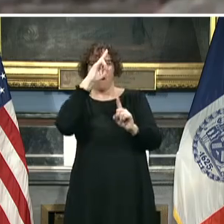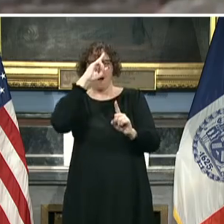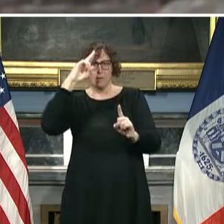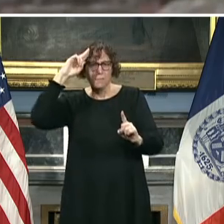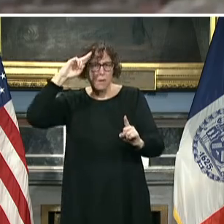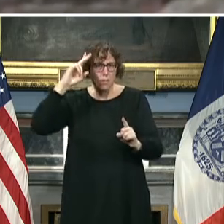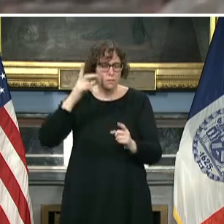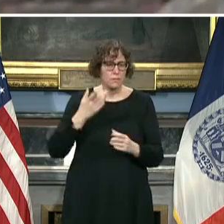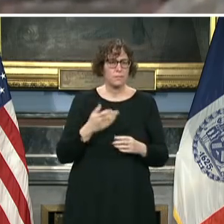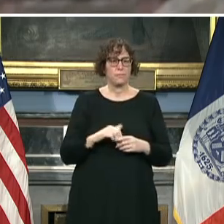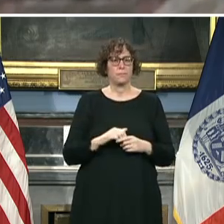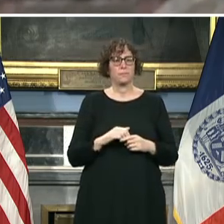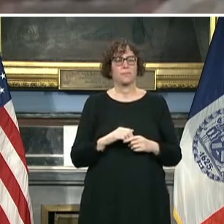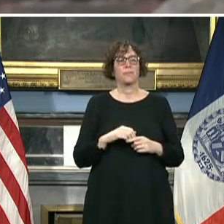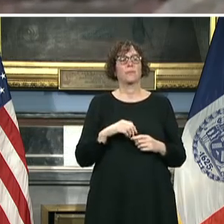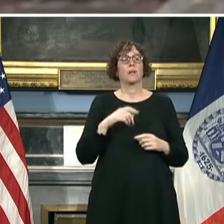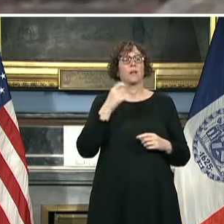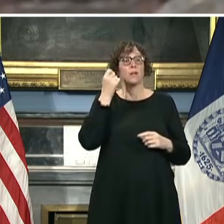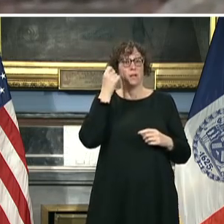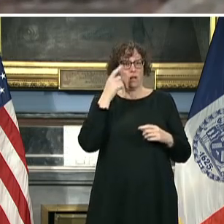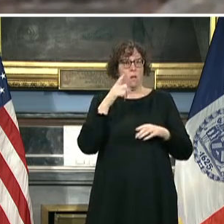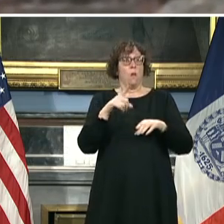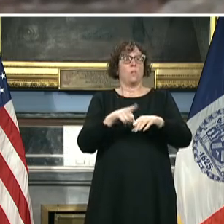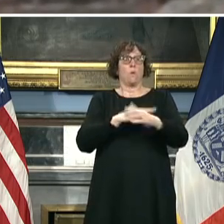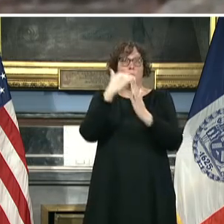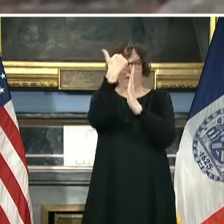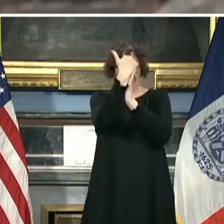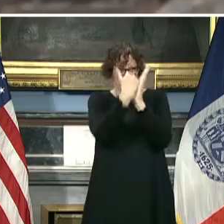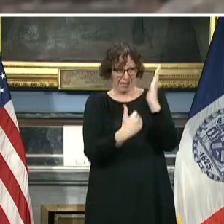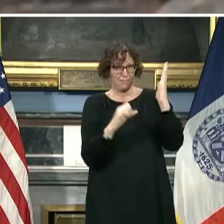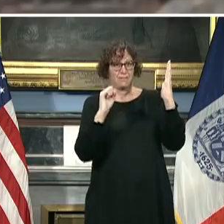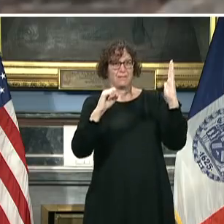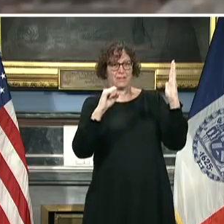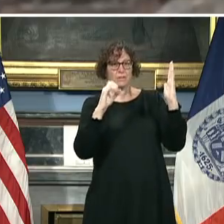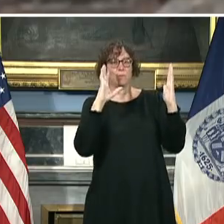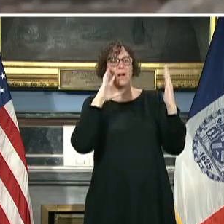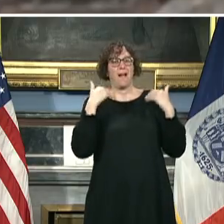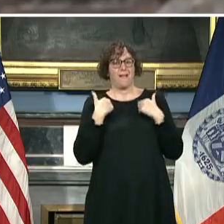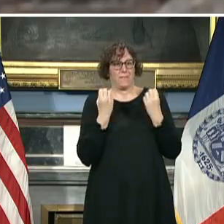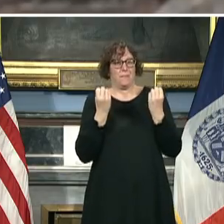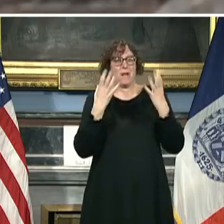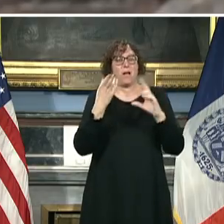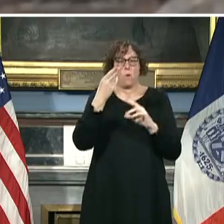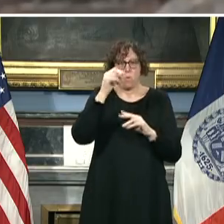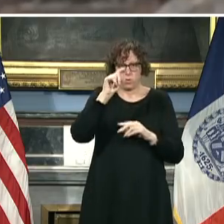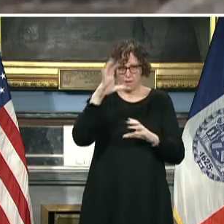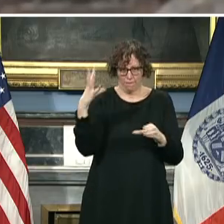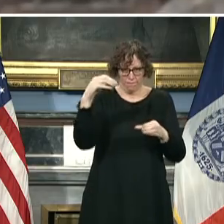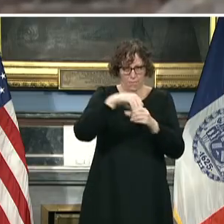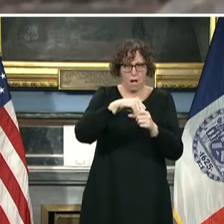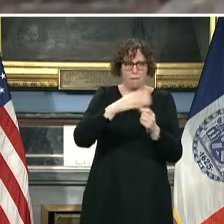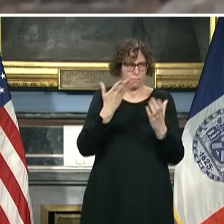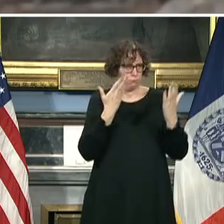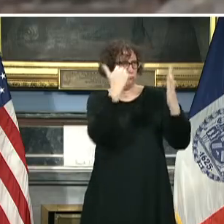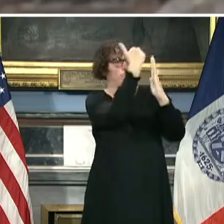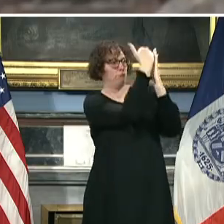IT'S GOING TO BE A LARGE NUMBER OF HOTELS, FIRST OF ALL, COURTLAND PARK, THERE'S ANOTHER EXAMPLE